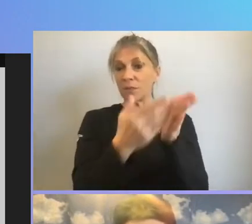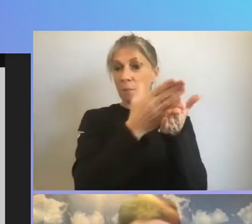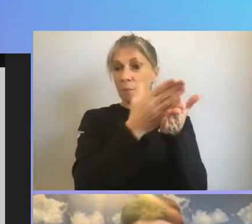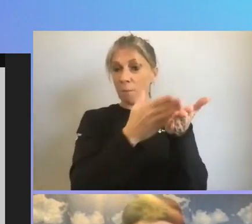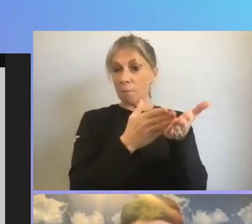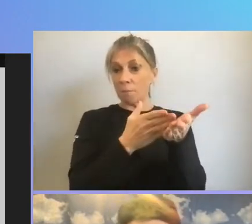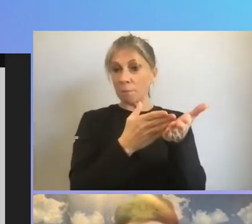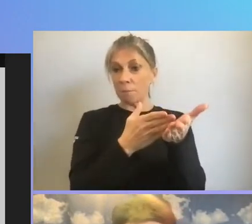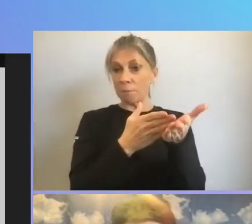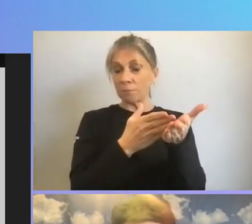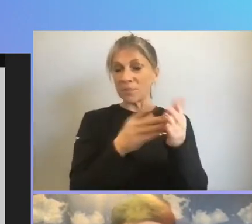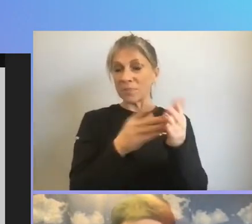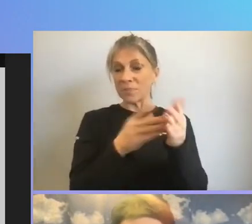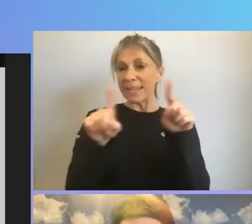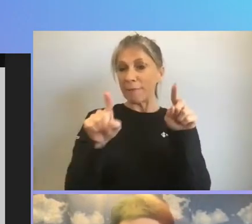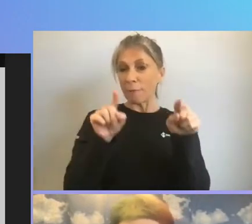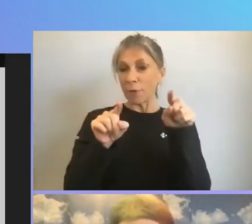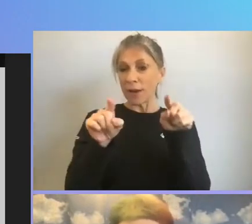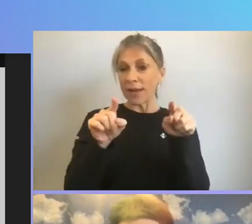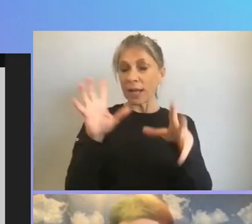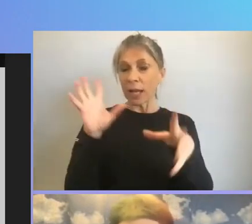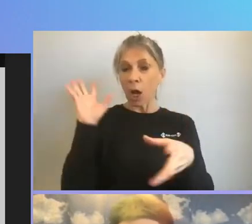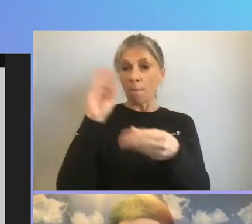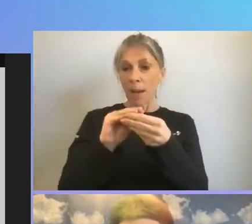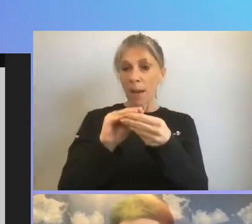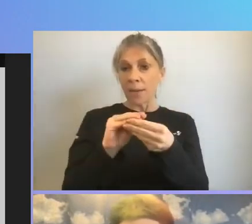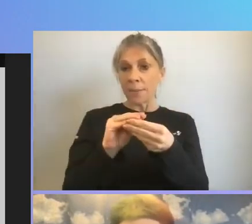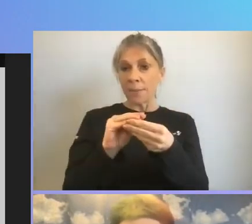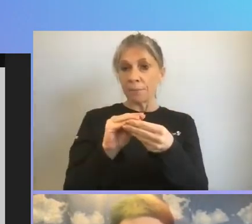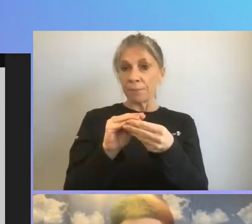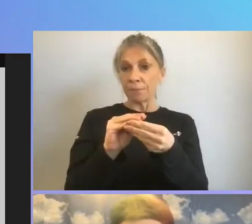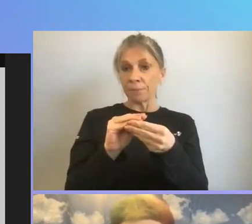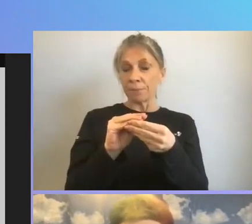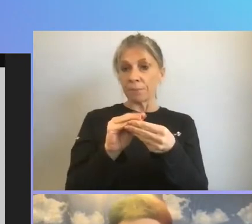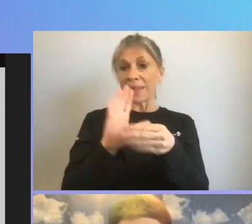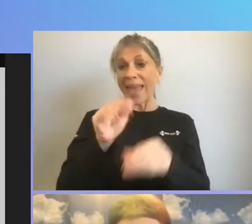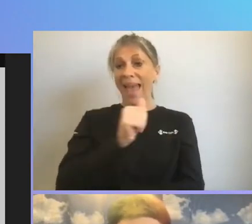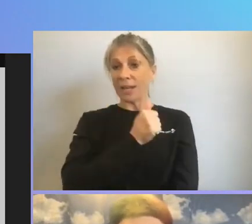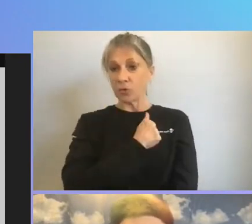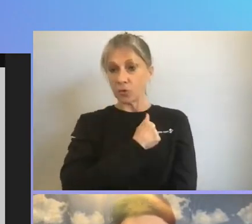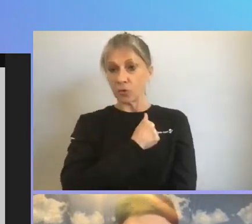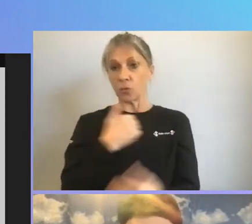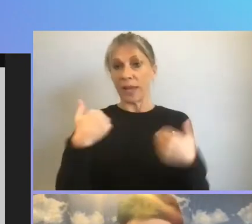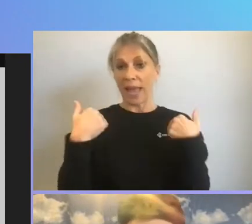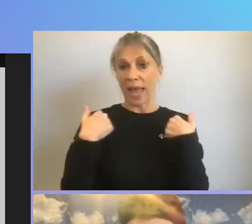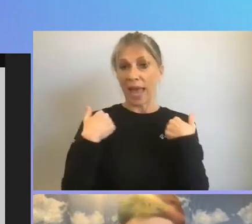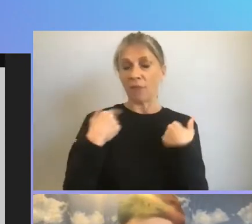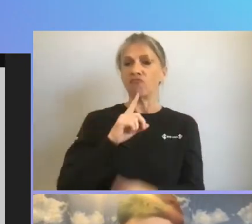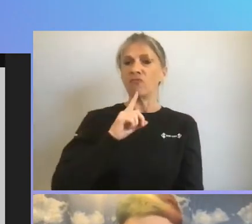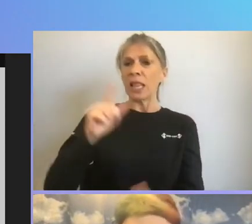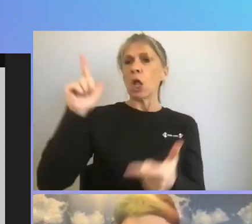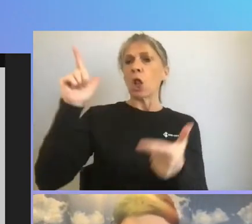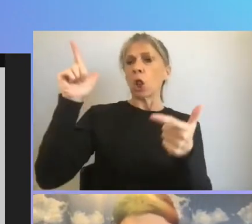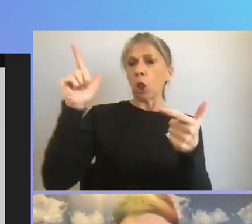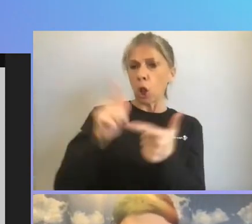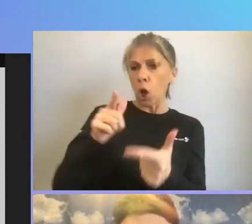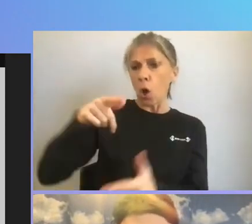, different combined, uh, attitudes. So we have a truly